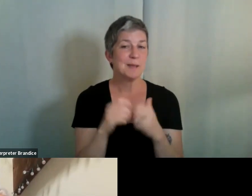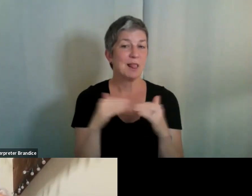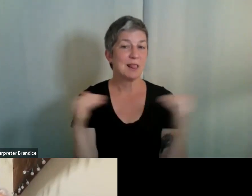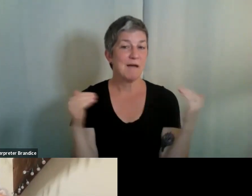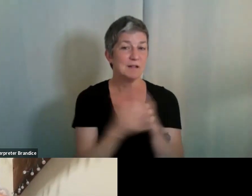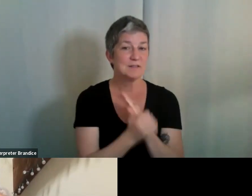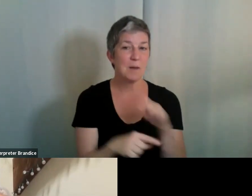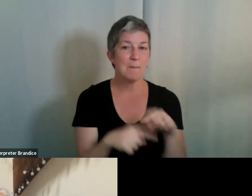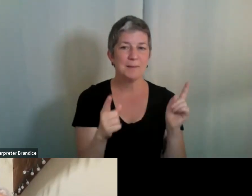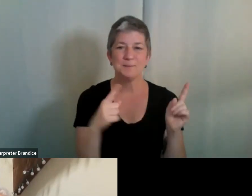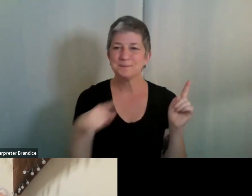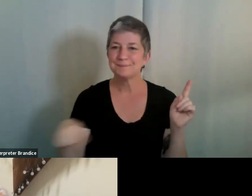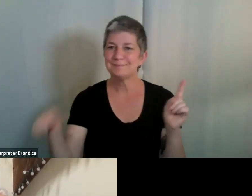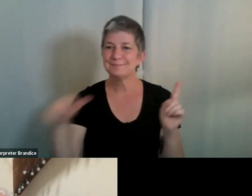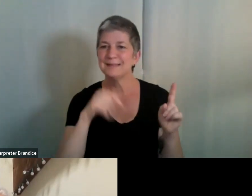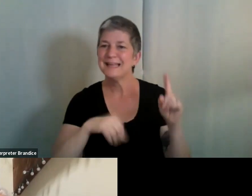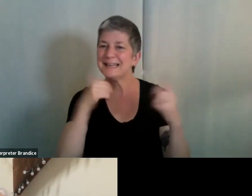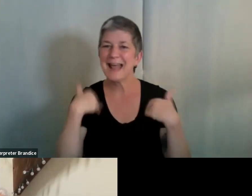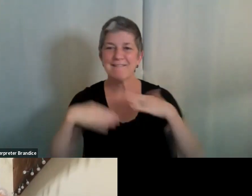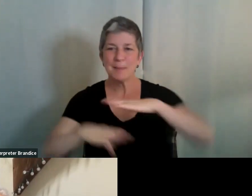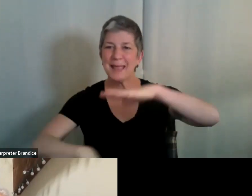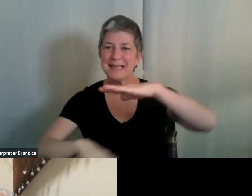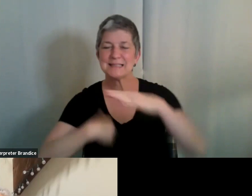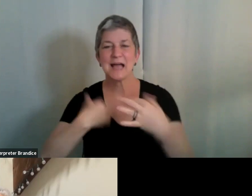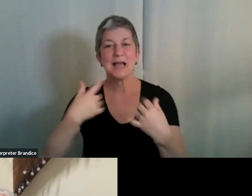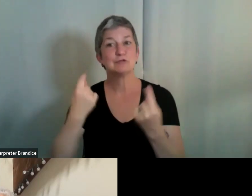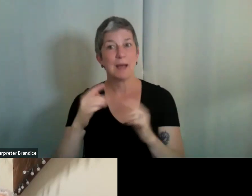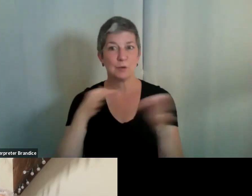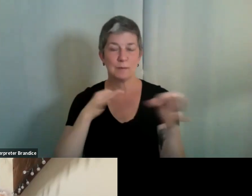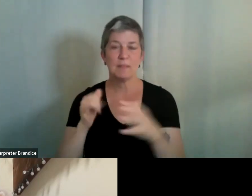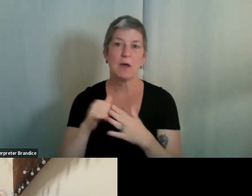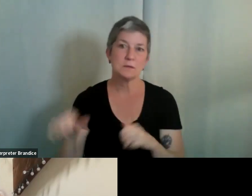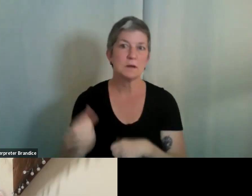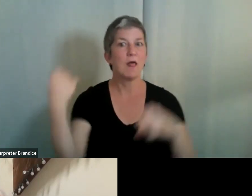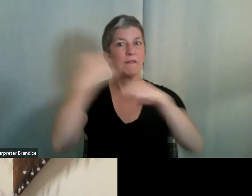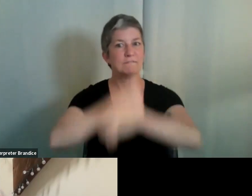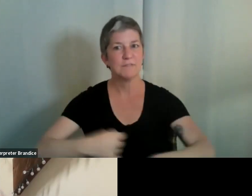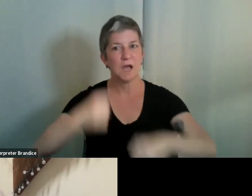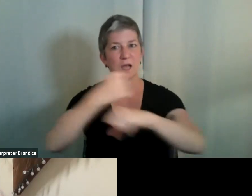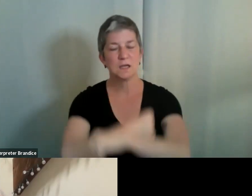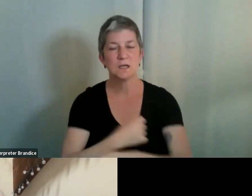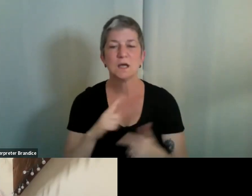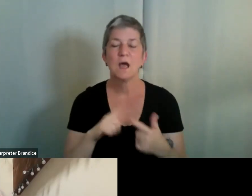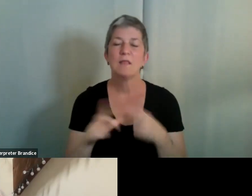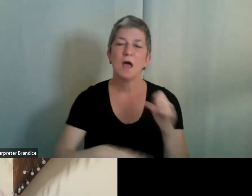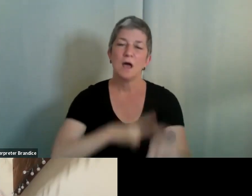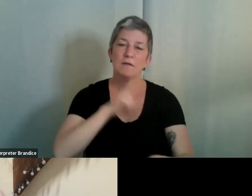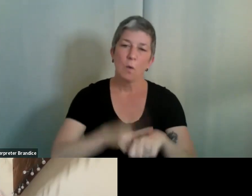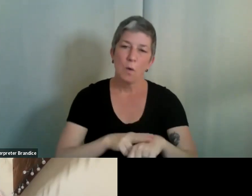then he didn't have basics, which I tried to explain. And that was another fight. And then they, of course, realize that